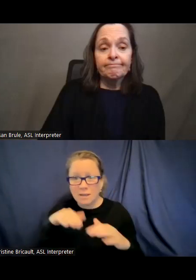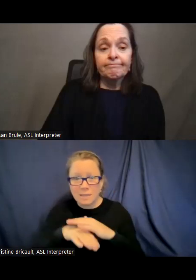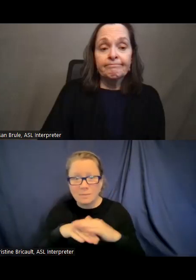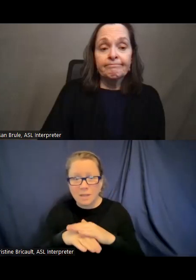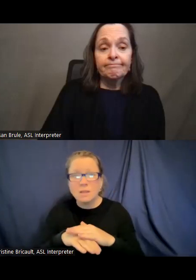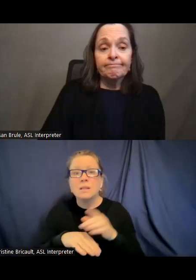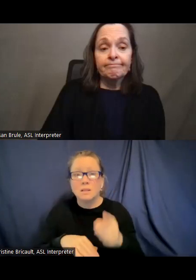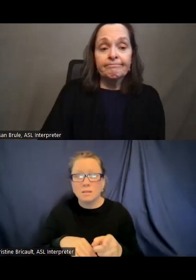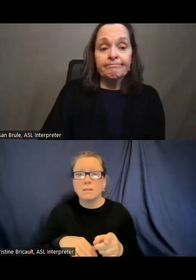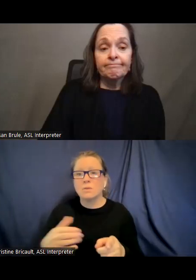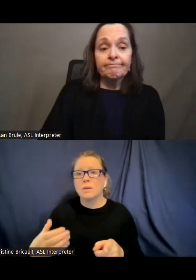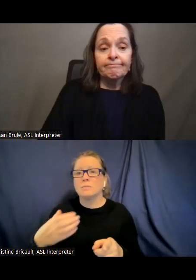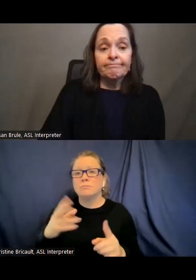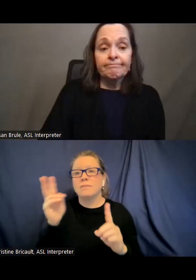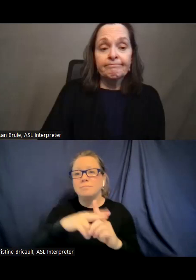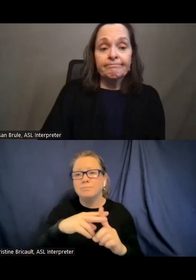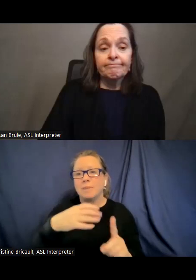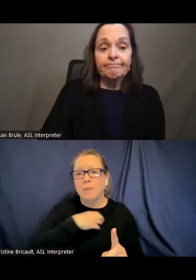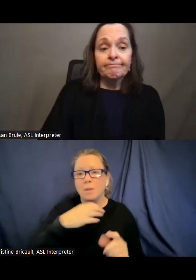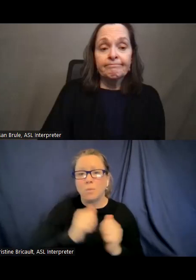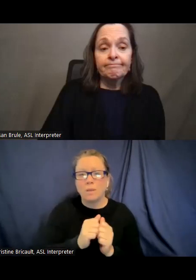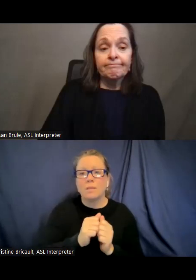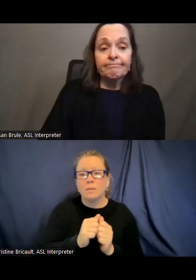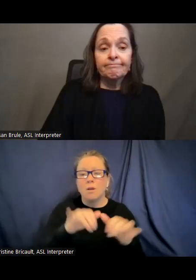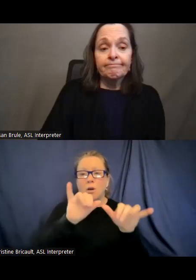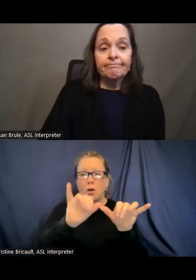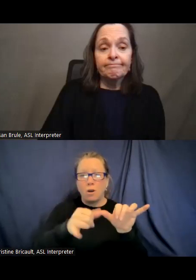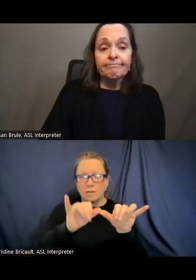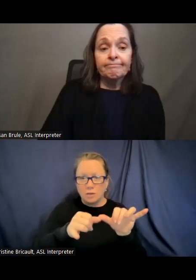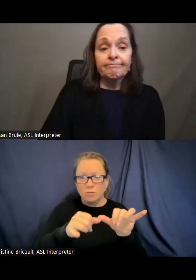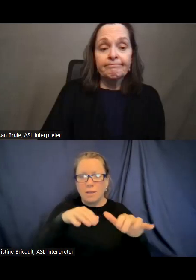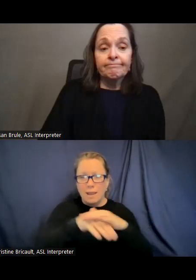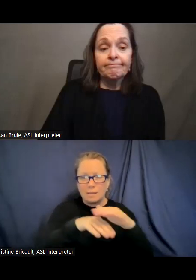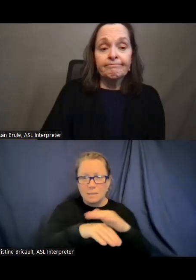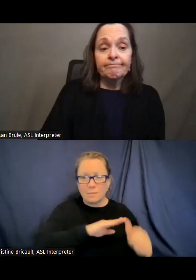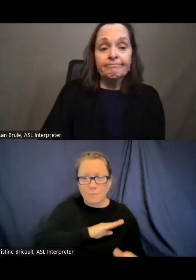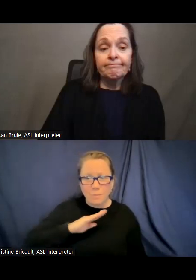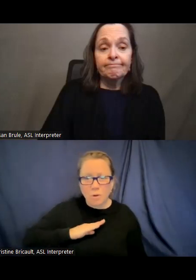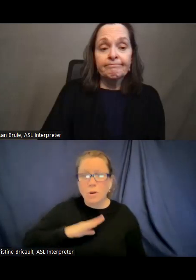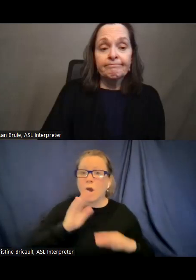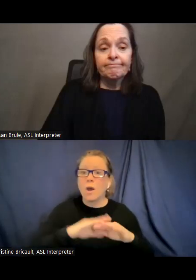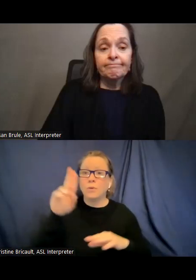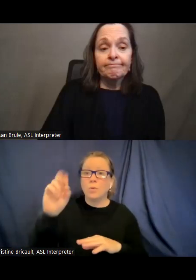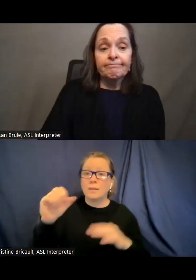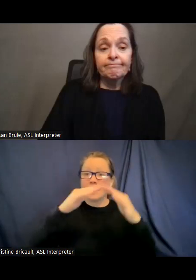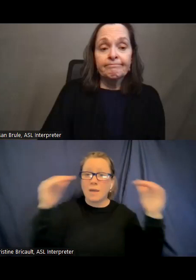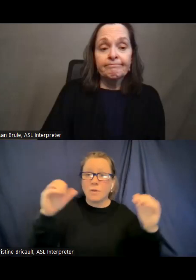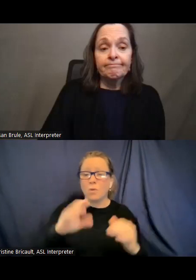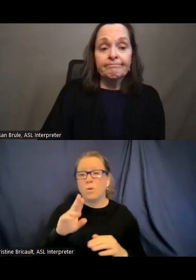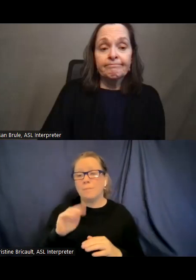complaint with the AAB, the Architectural Access Board, the US access board level, or the Massachusetts Architectural Access Board.